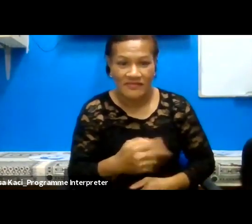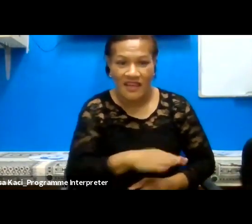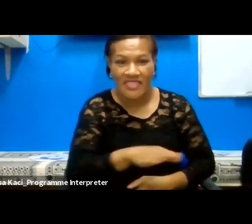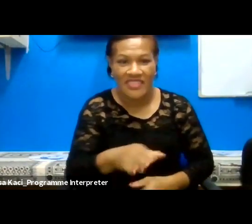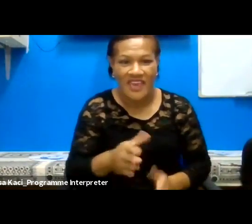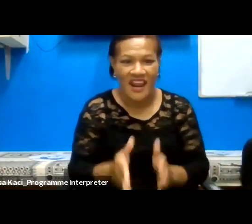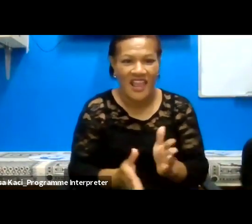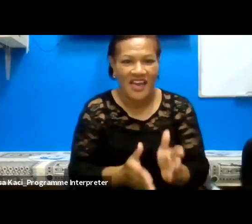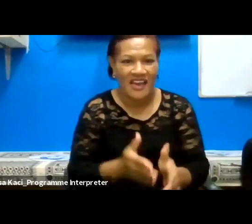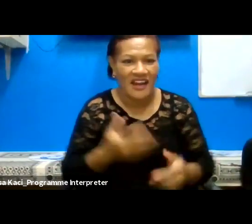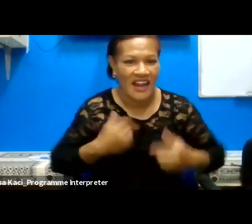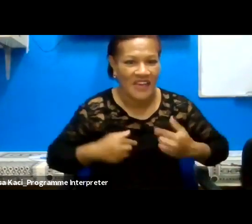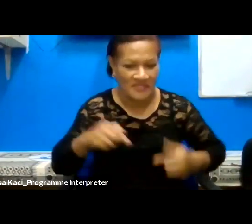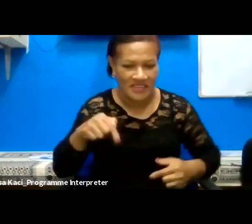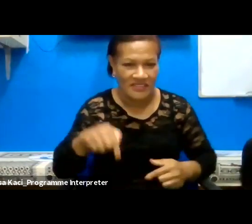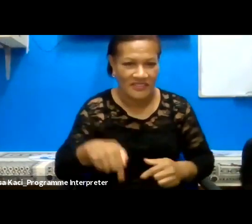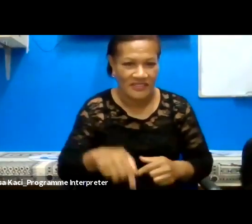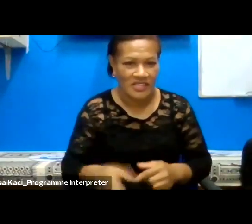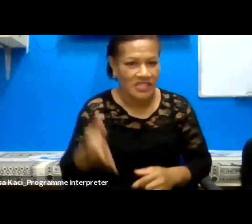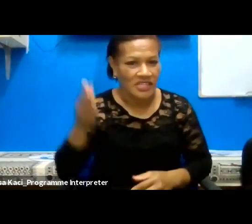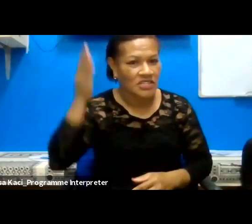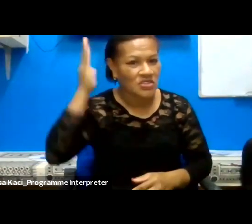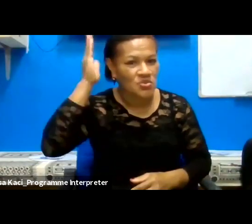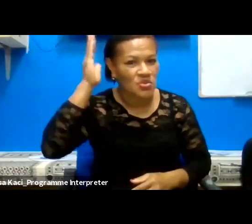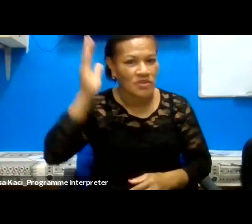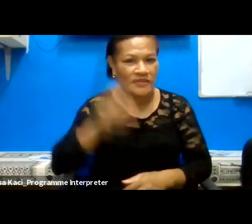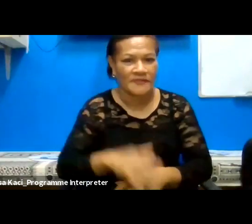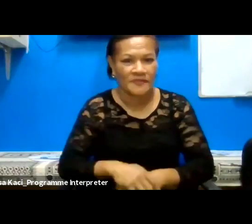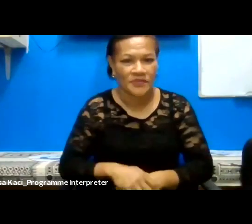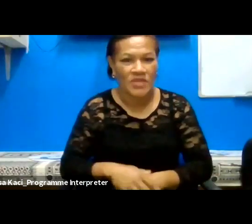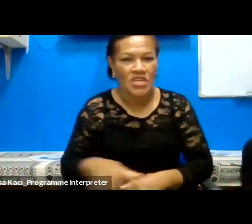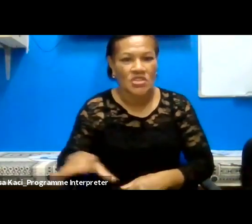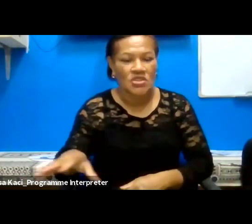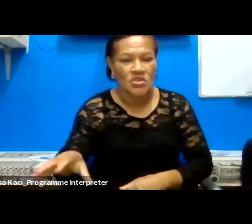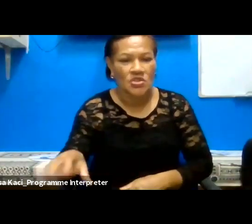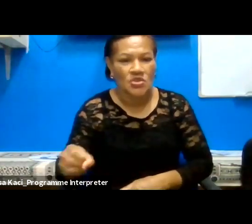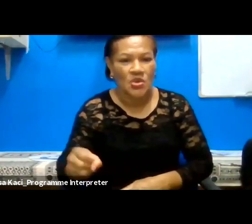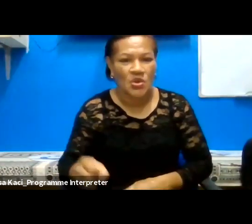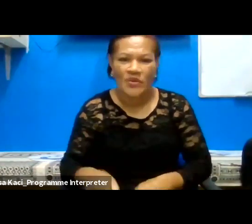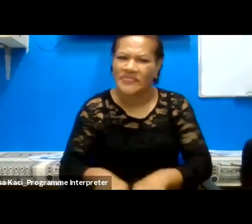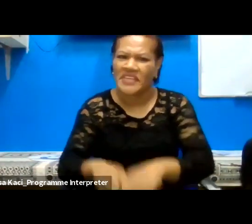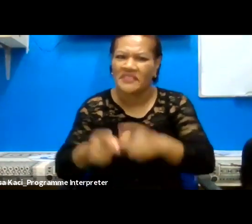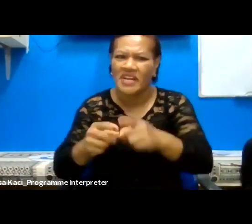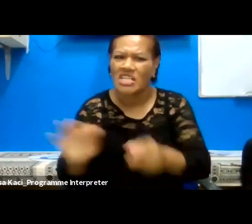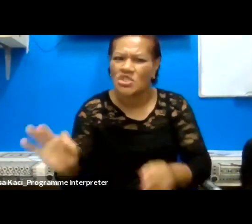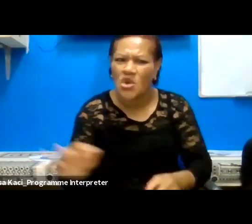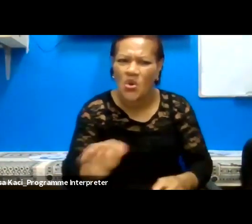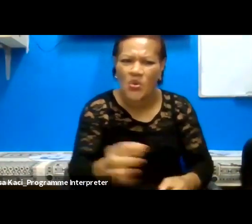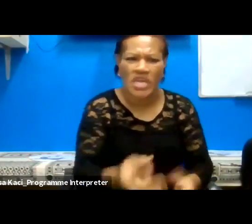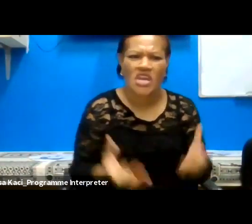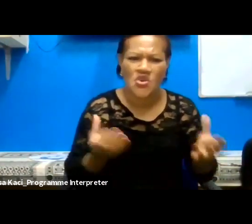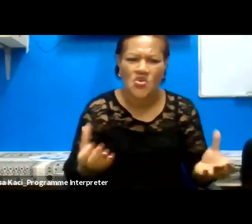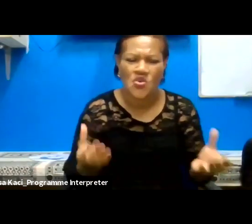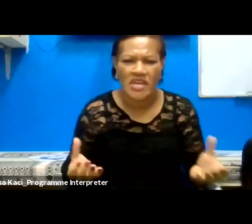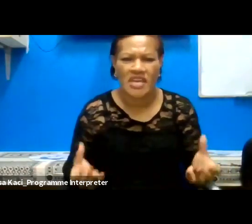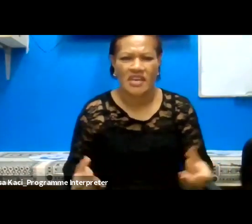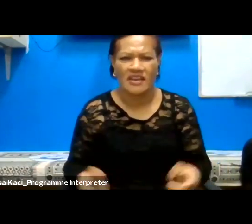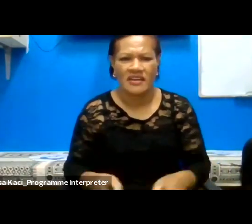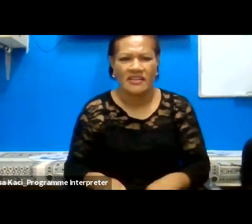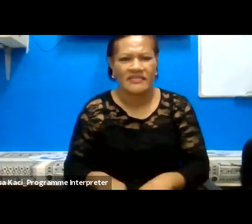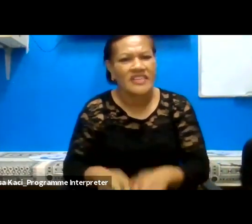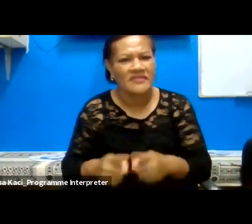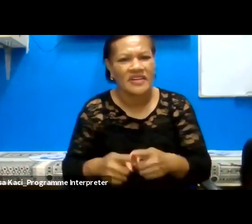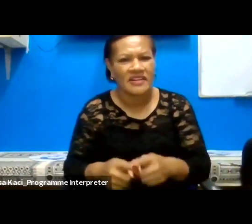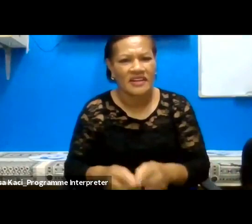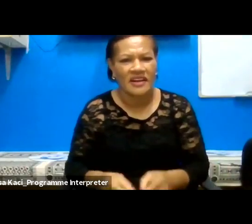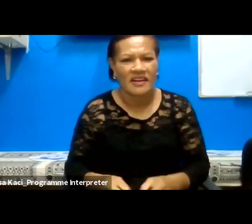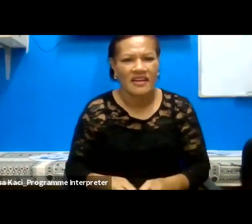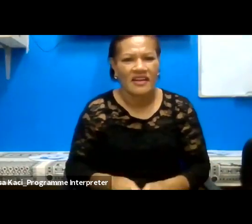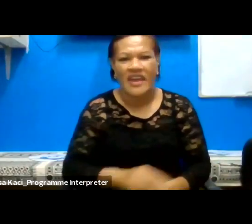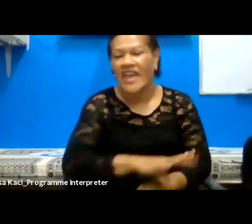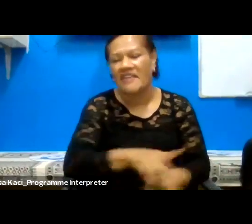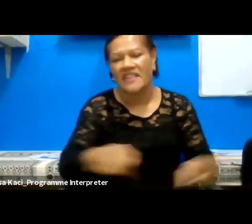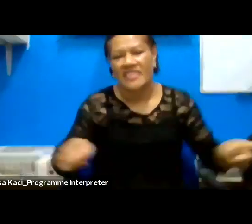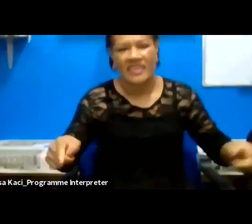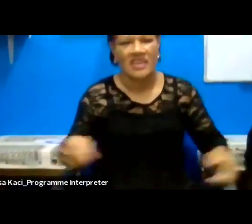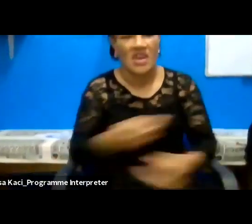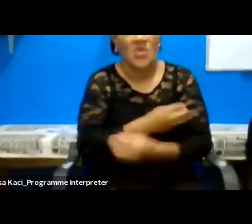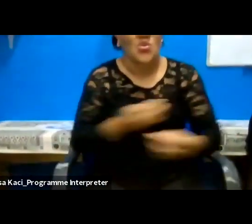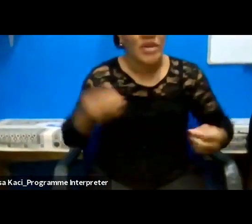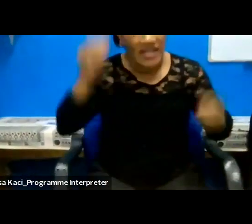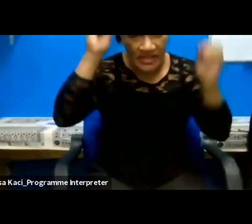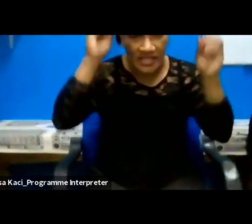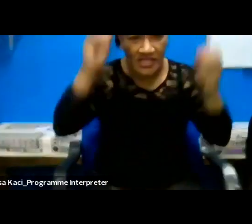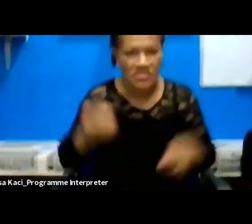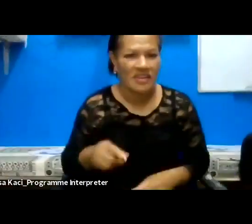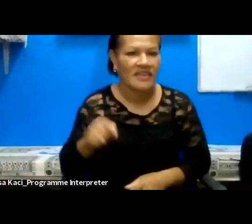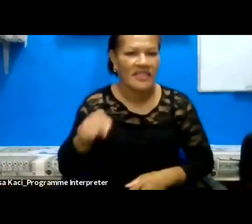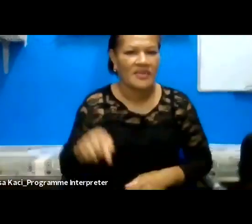made it. this far. That's all I